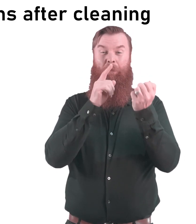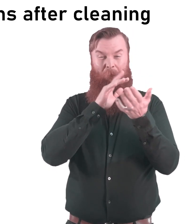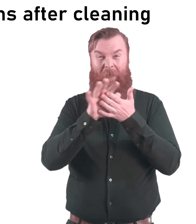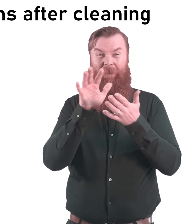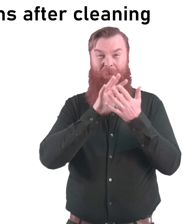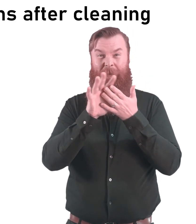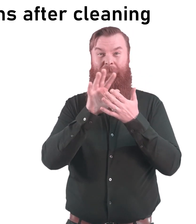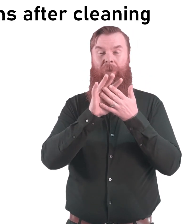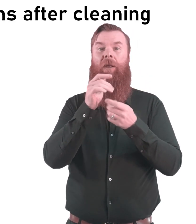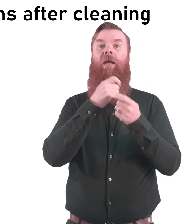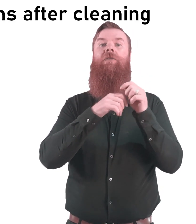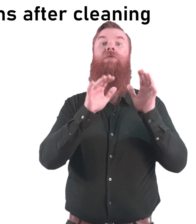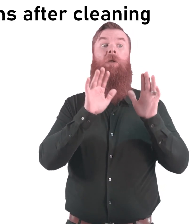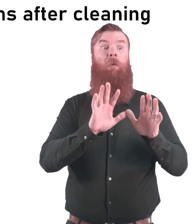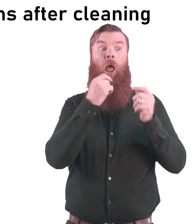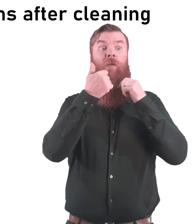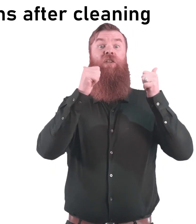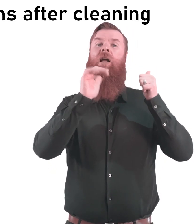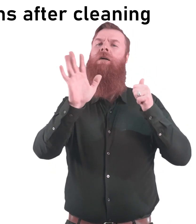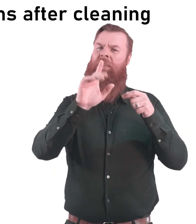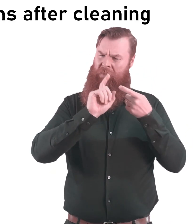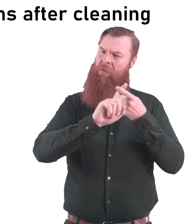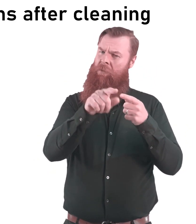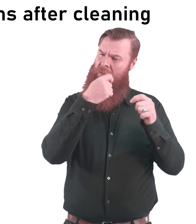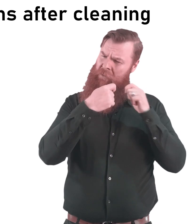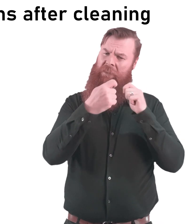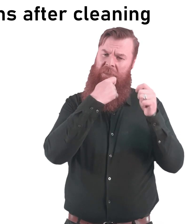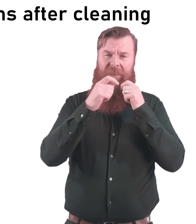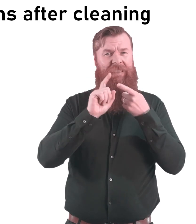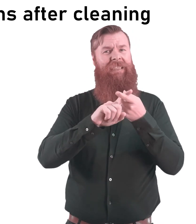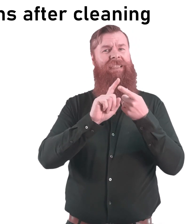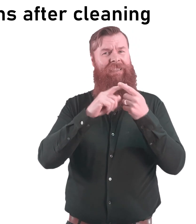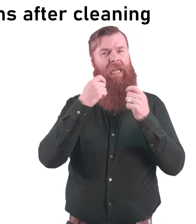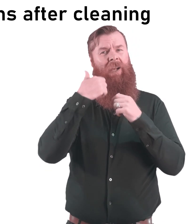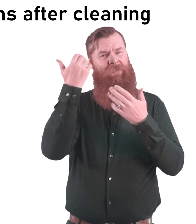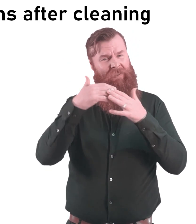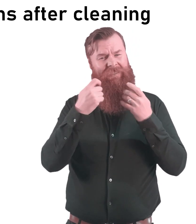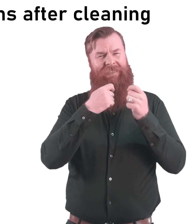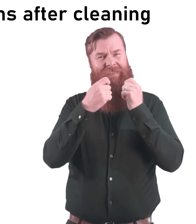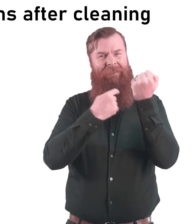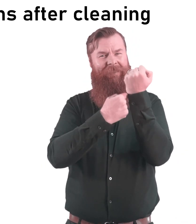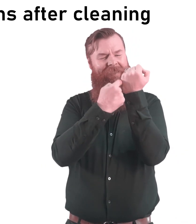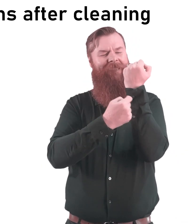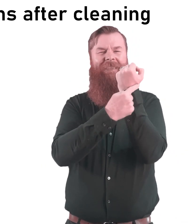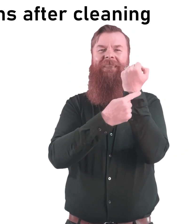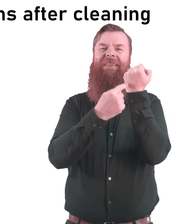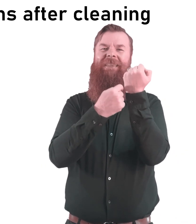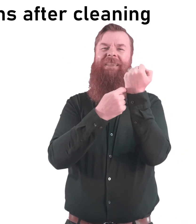If your gums bleed, do not stop flossing. Continue to floss every day.